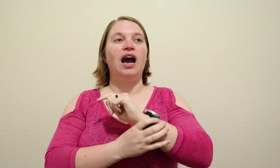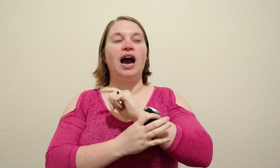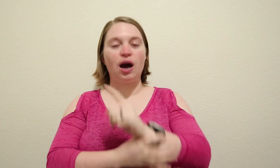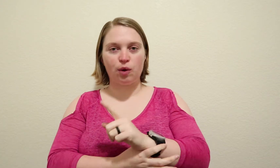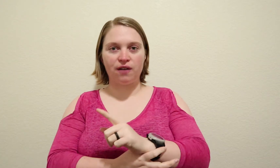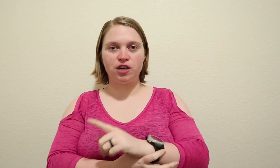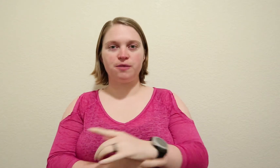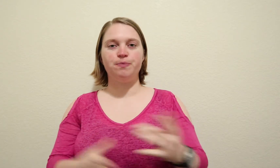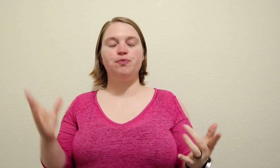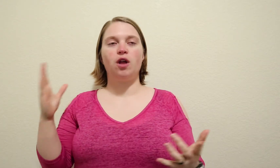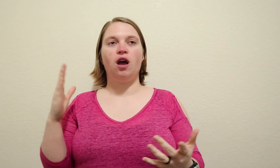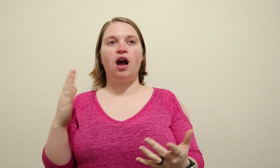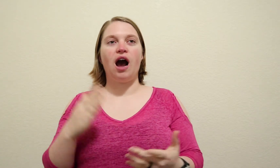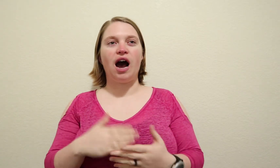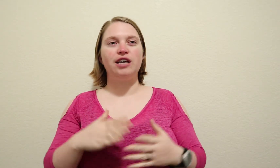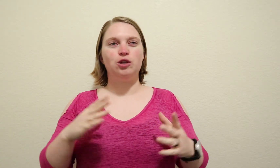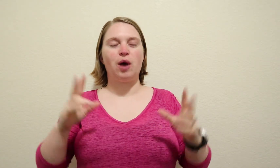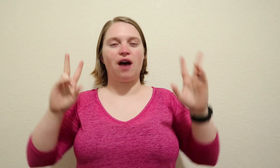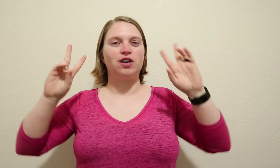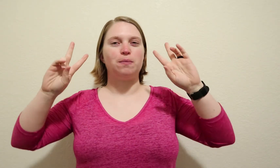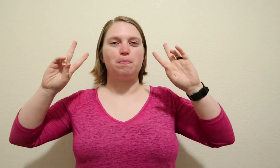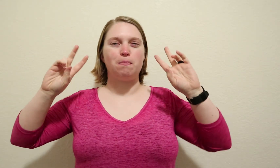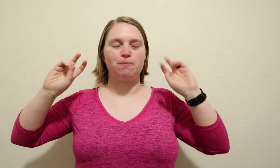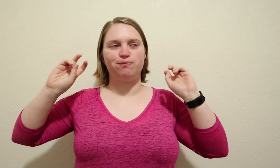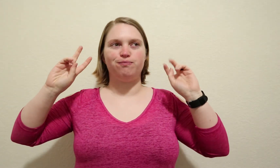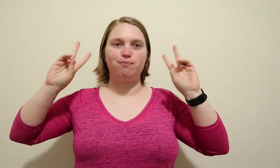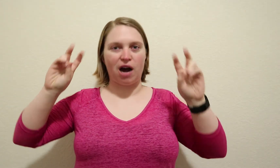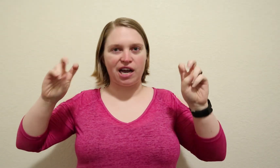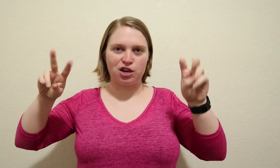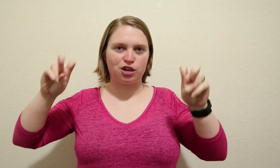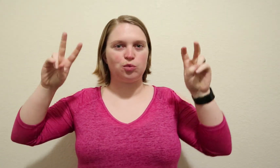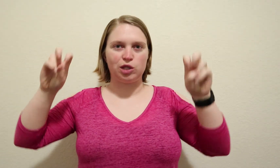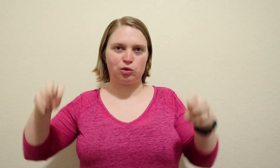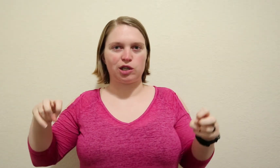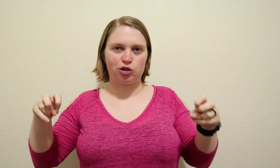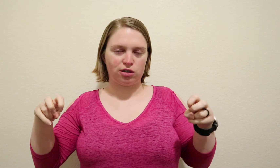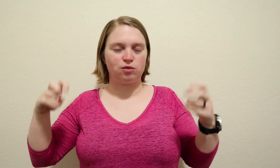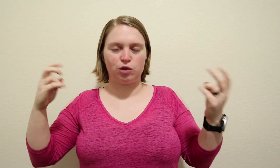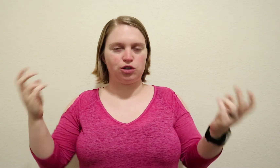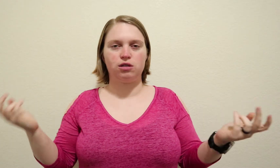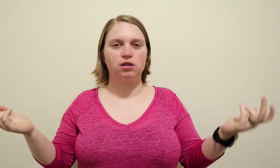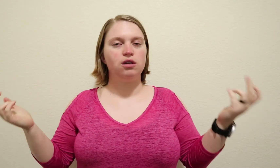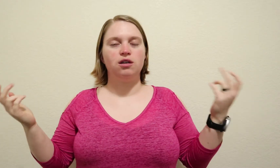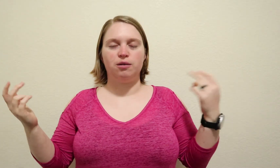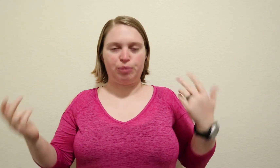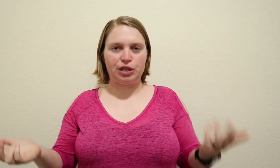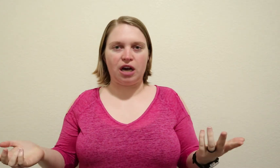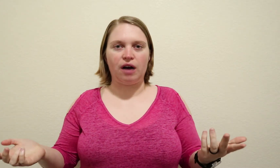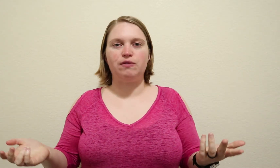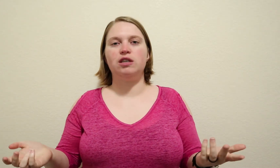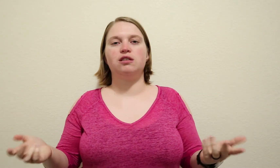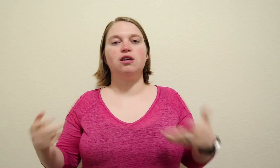However I do have a minor restriction which is pretty obvious